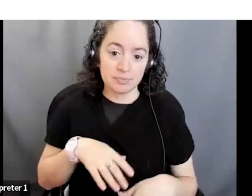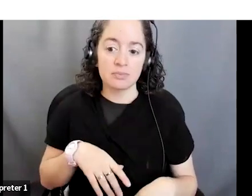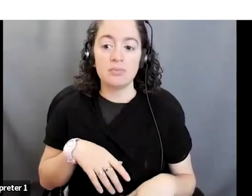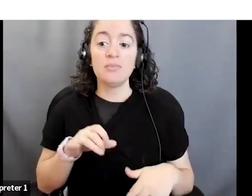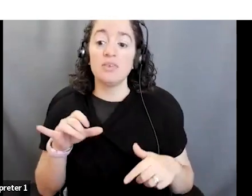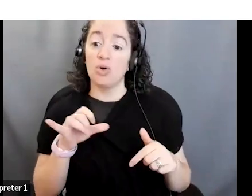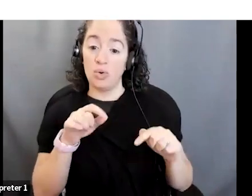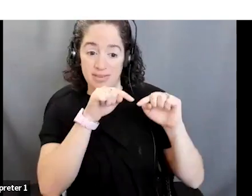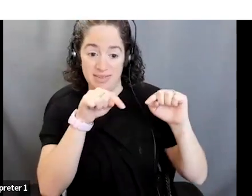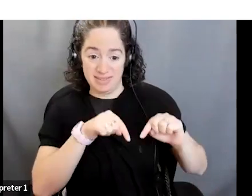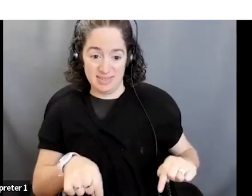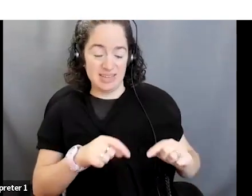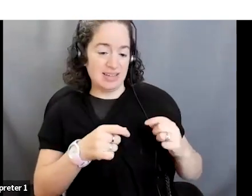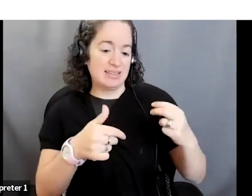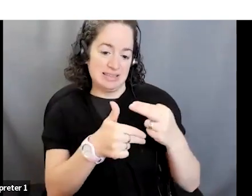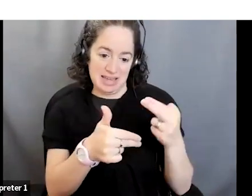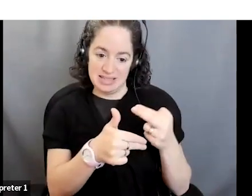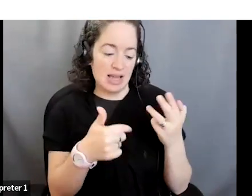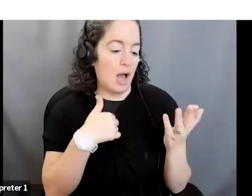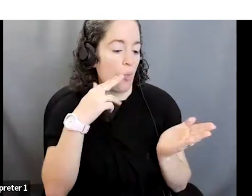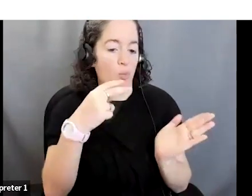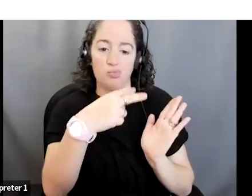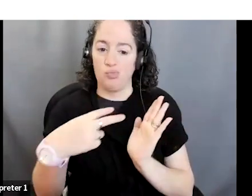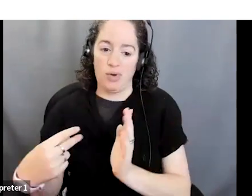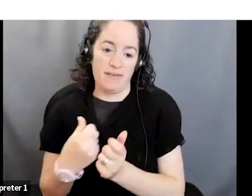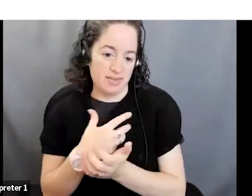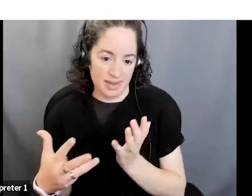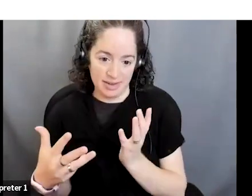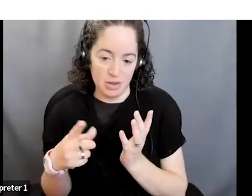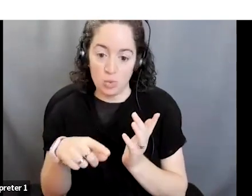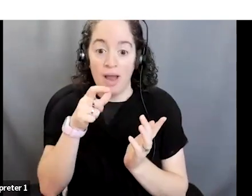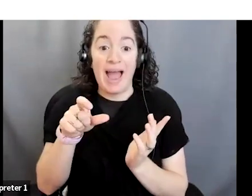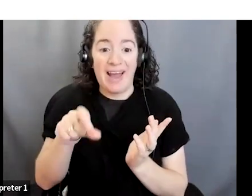so you do not need to see the slides to get the presentation value.